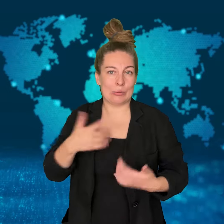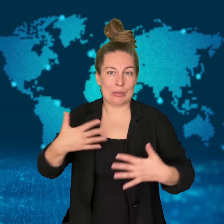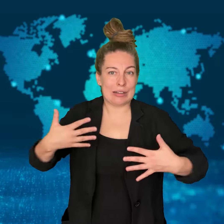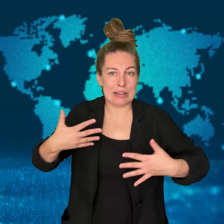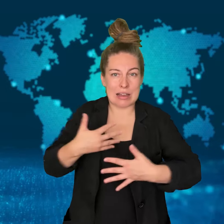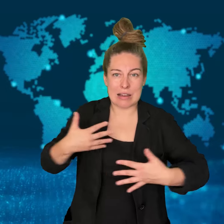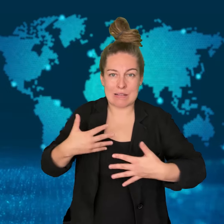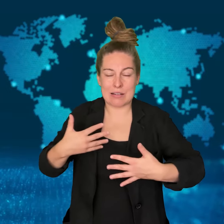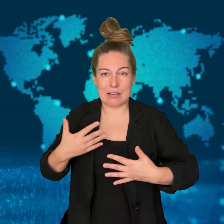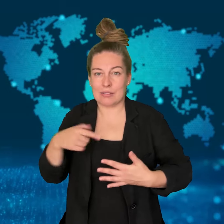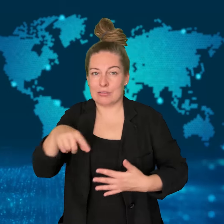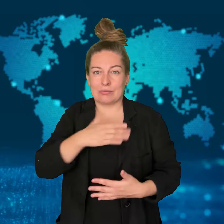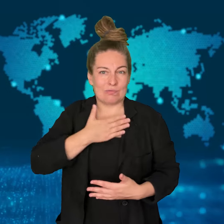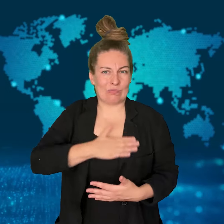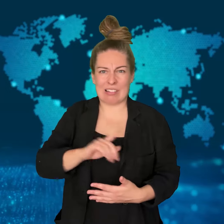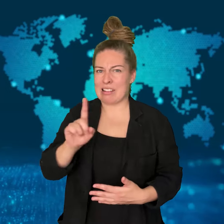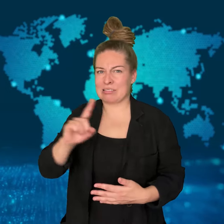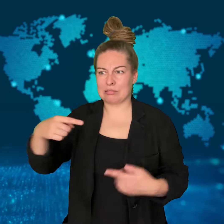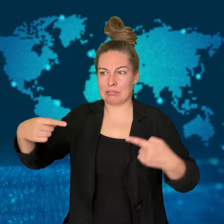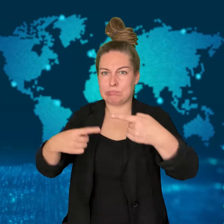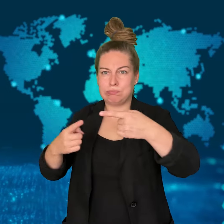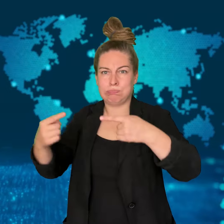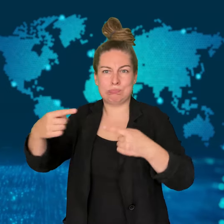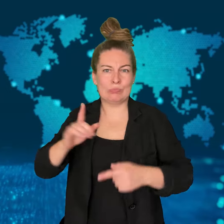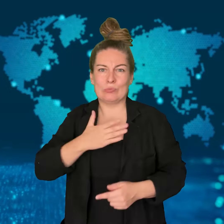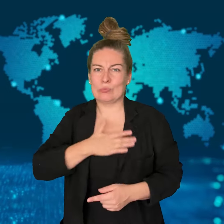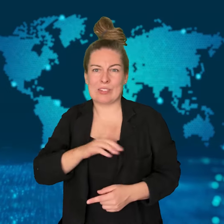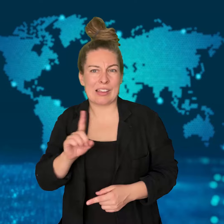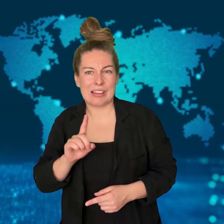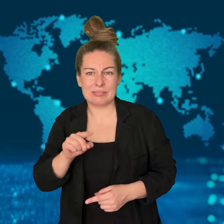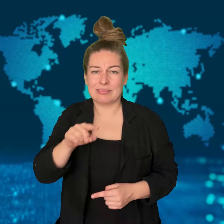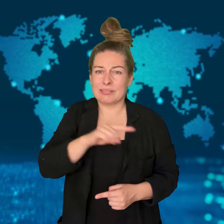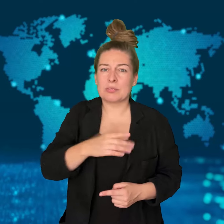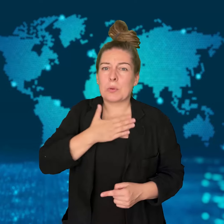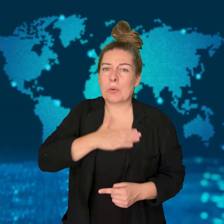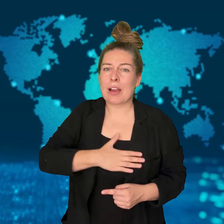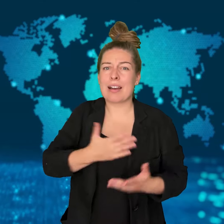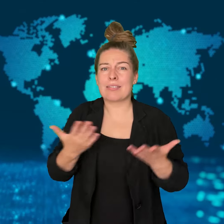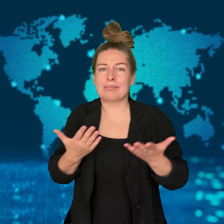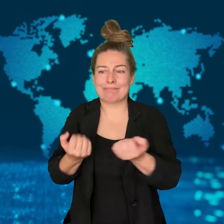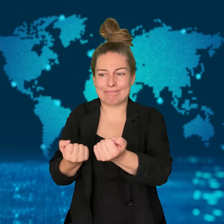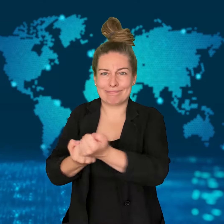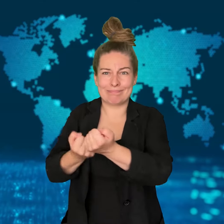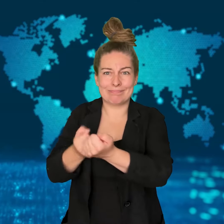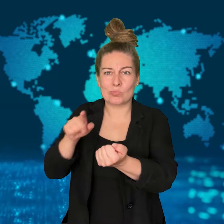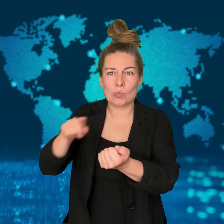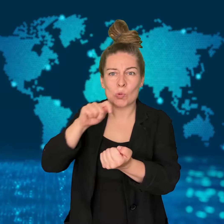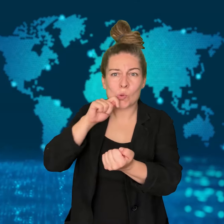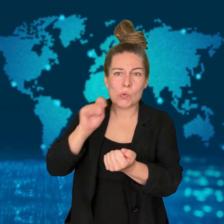They have tried to back Ukraine with weapons, training